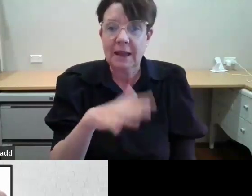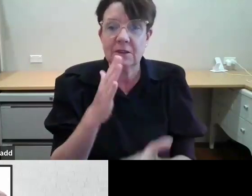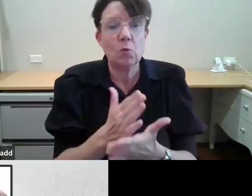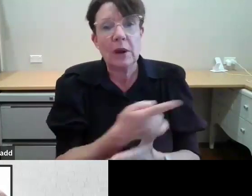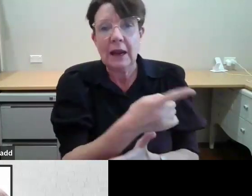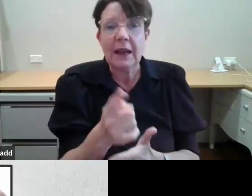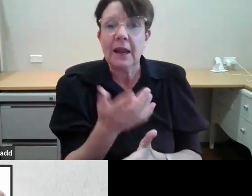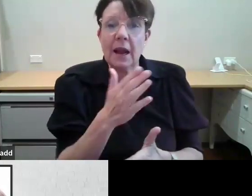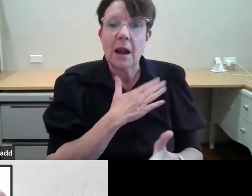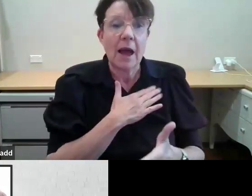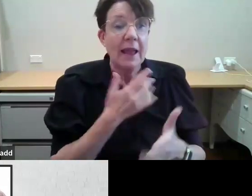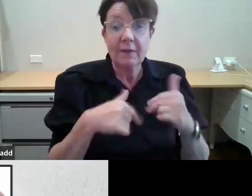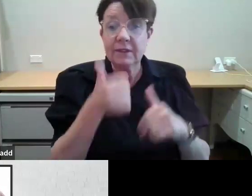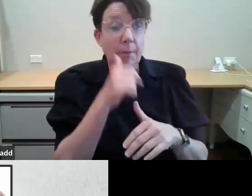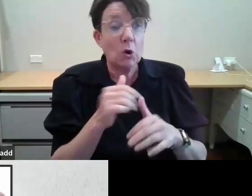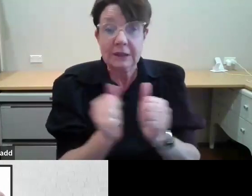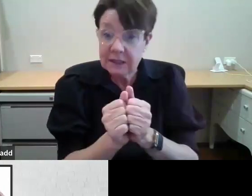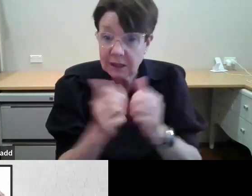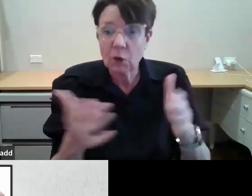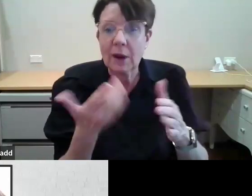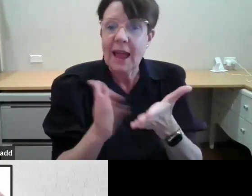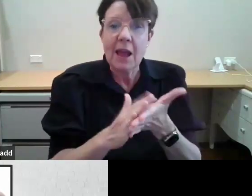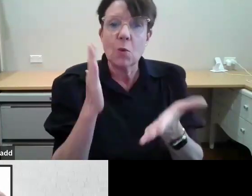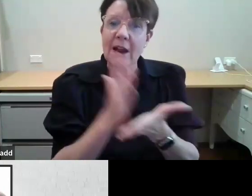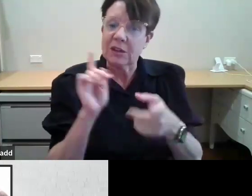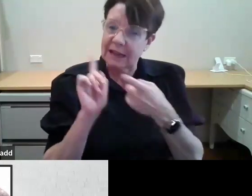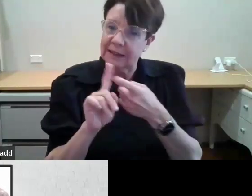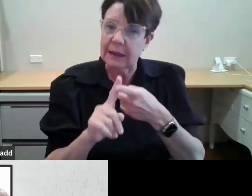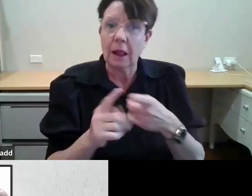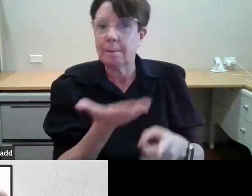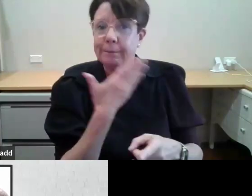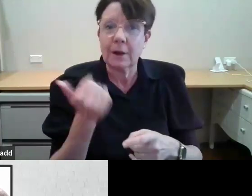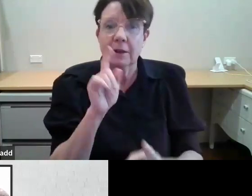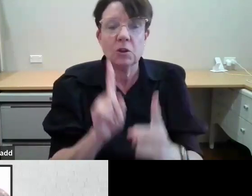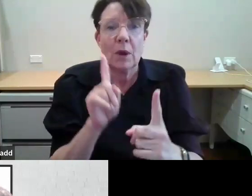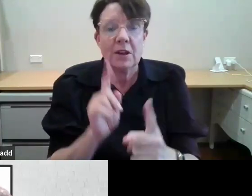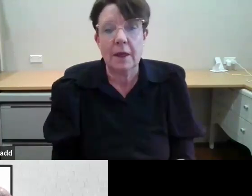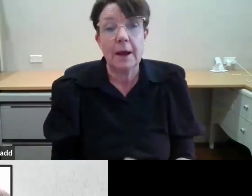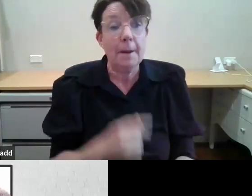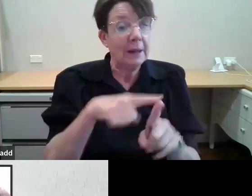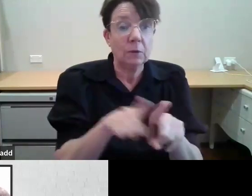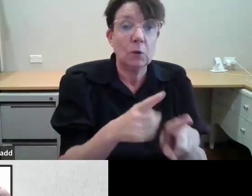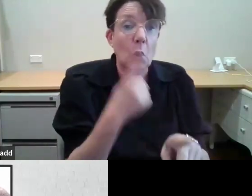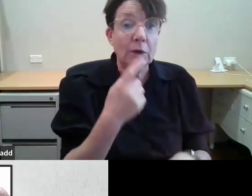the governance Institute of Australia and is an adjunct professor at Institute for Culture